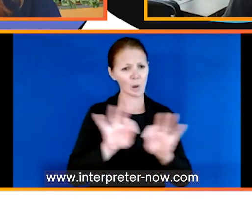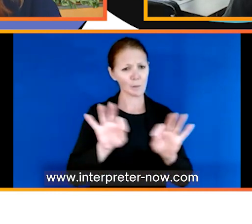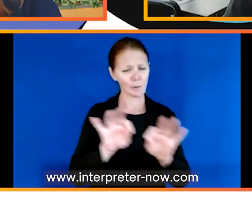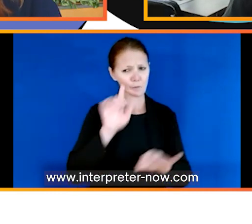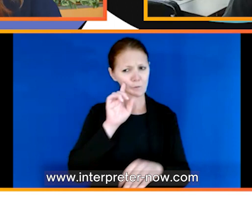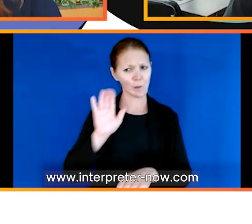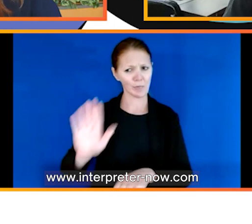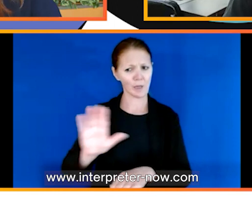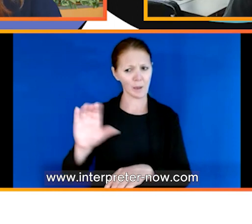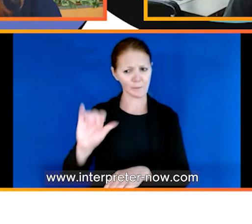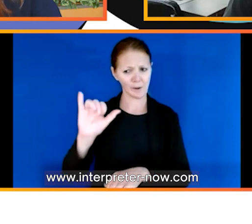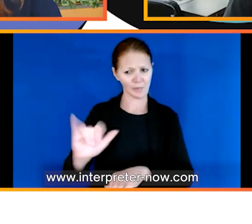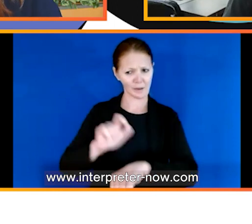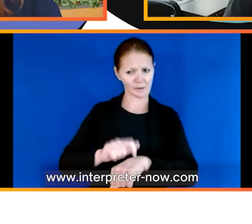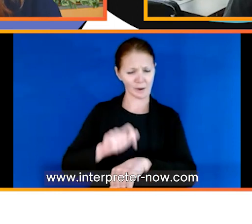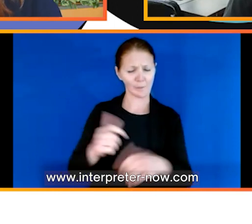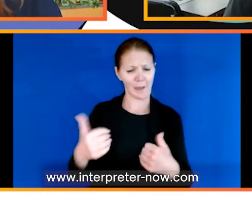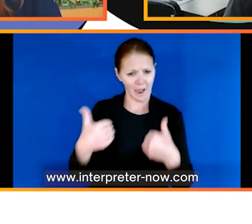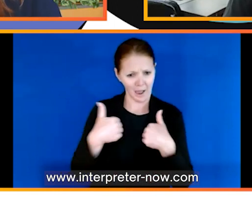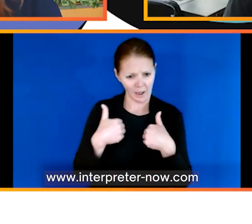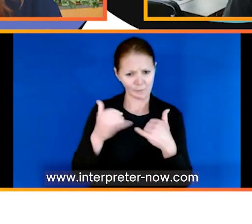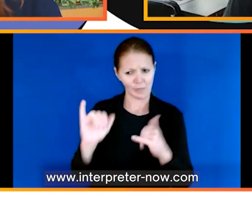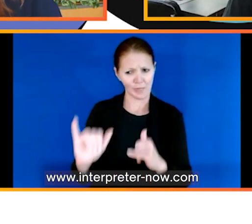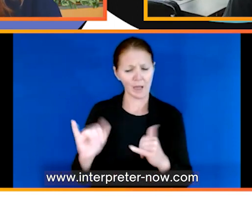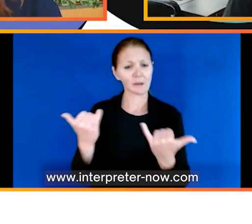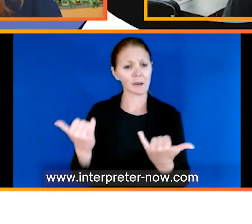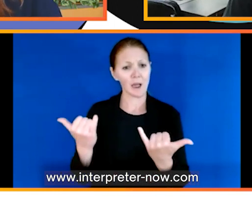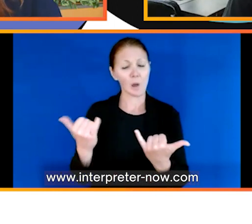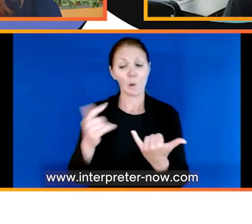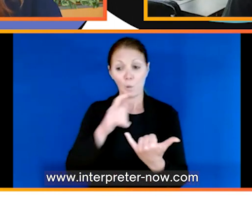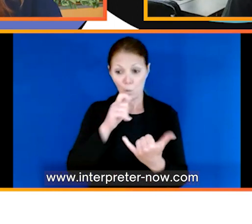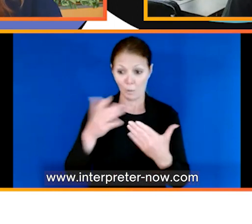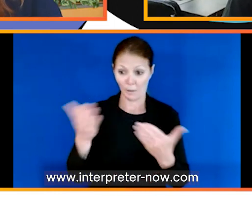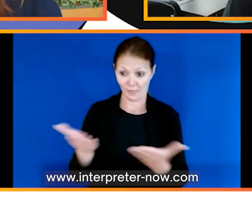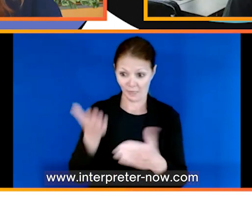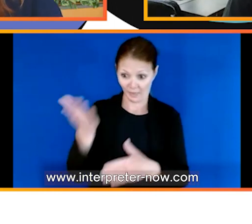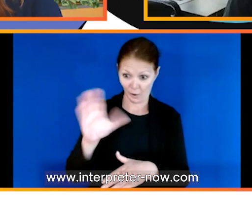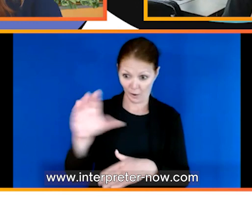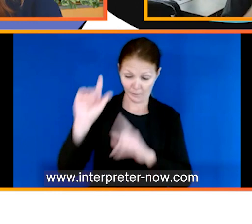or at least less things to worry about and focus on their job, to know that this culture